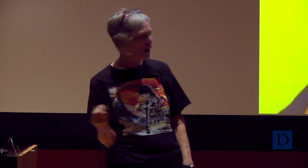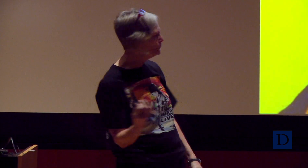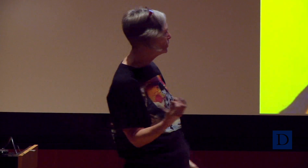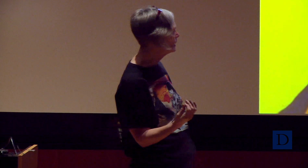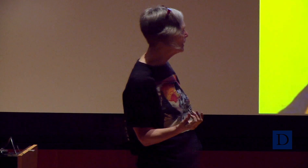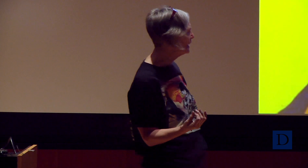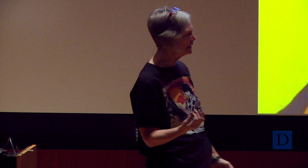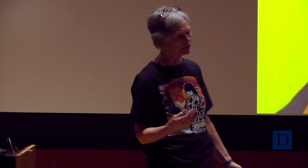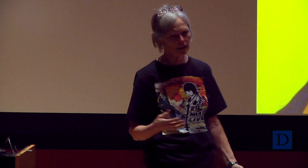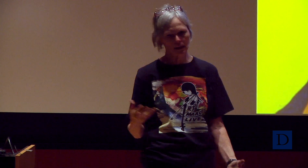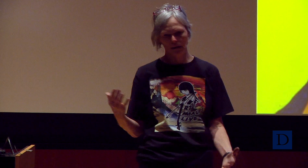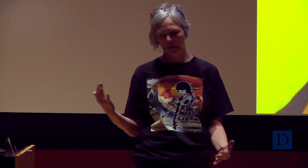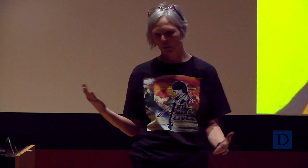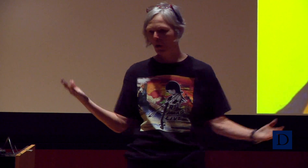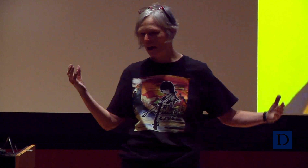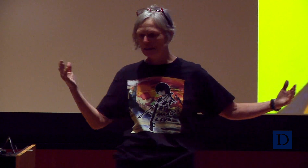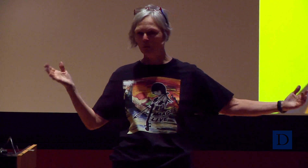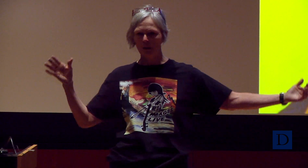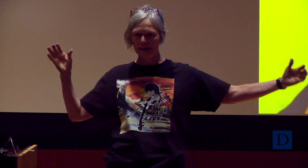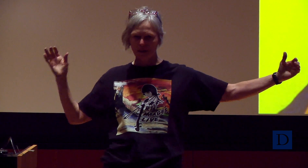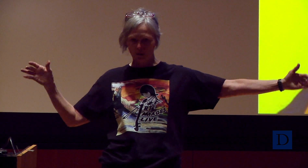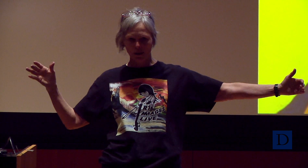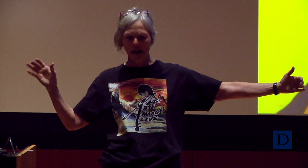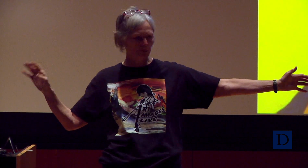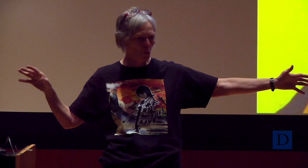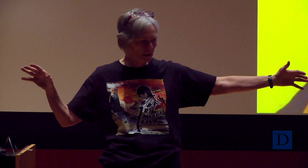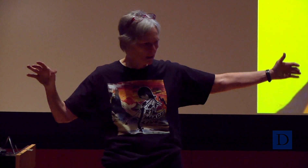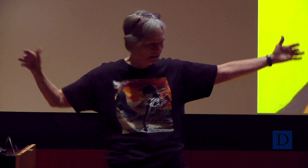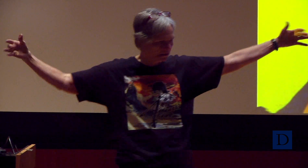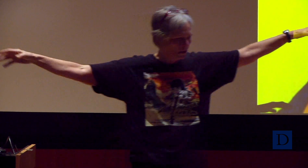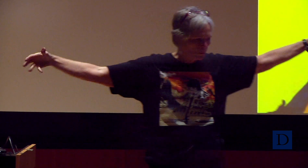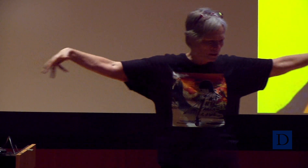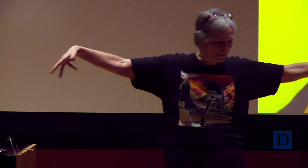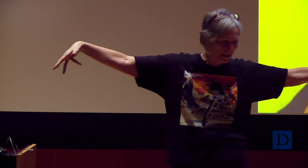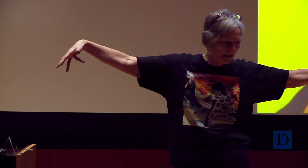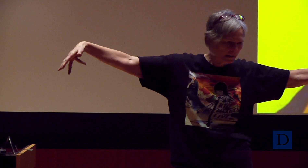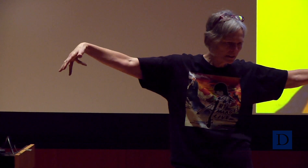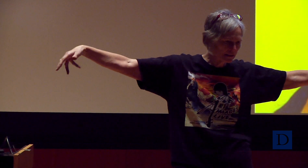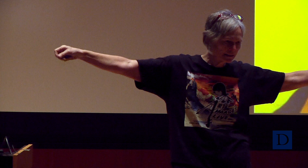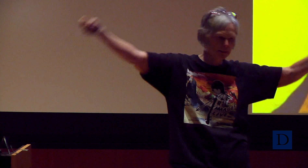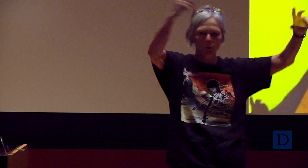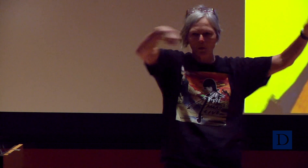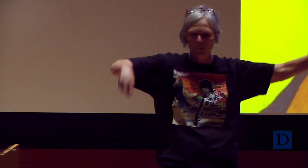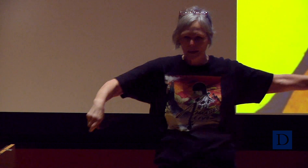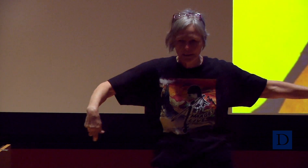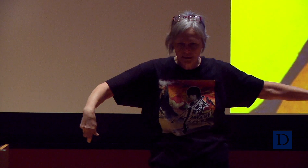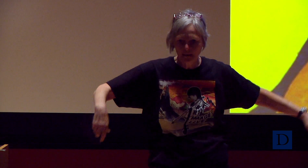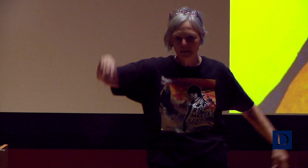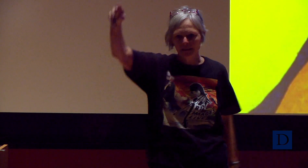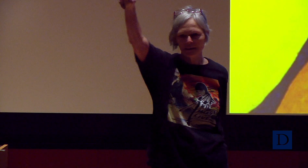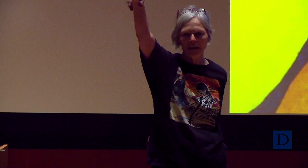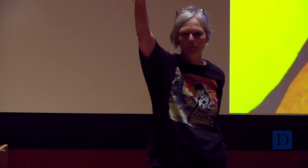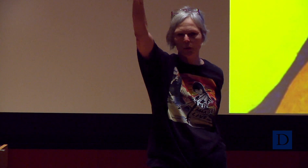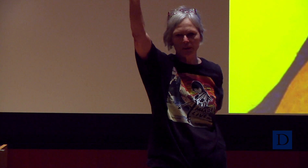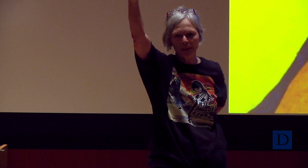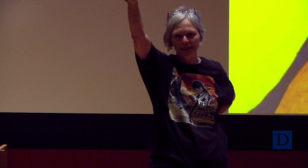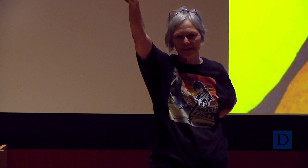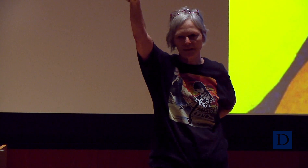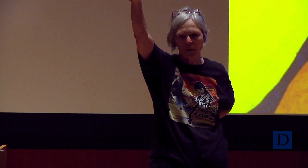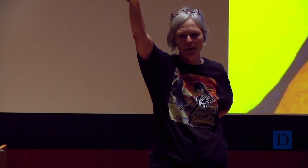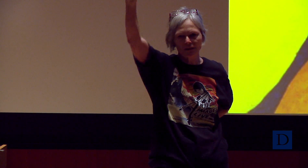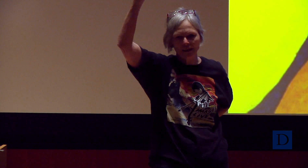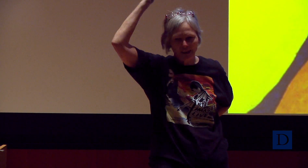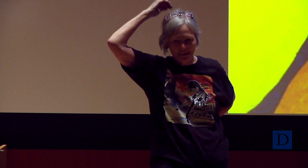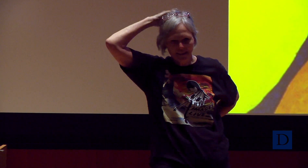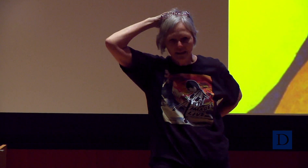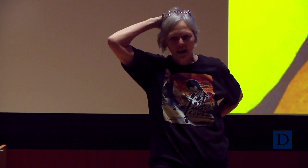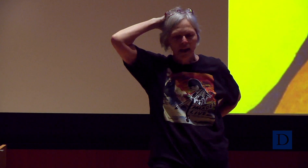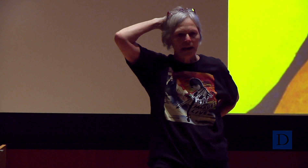I’m doing bands, and I didn’t realize I’d only have twenty minutes with these big canvases to do a whole band. A couple of the pieces are outside.